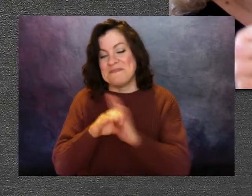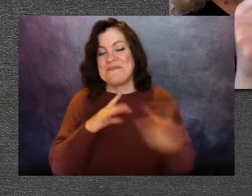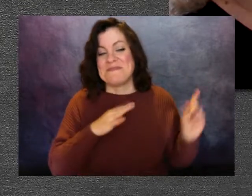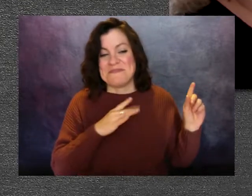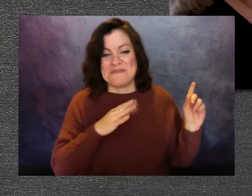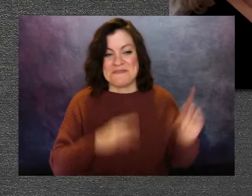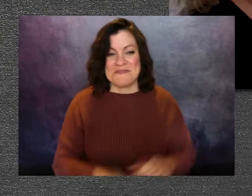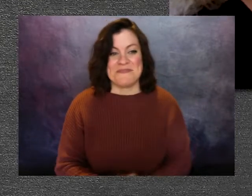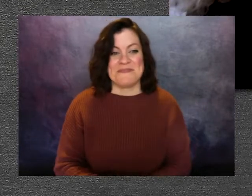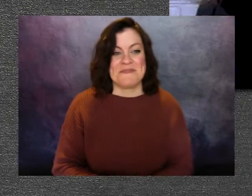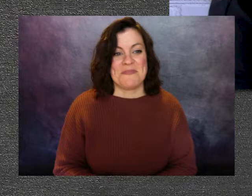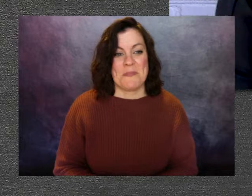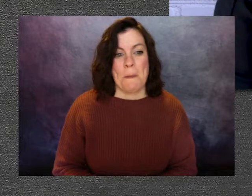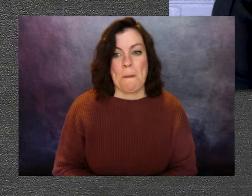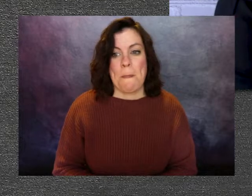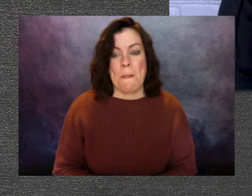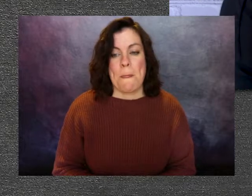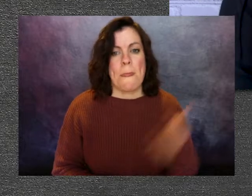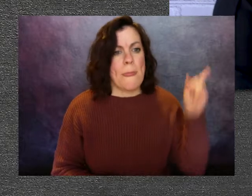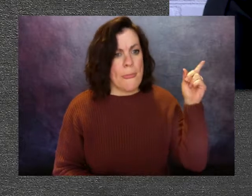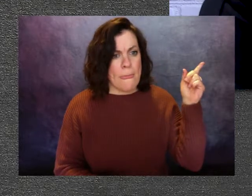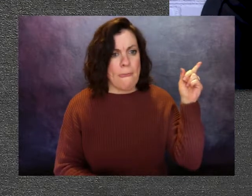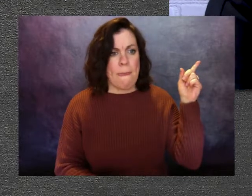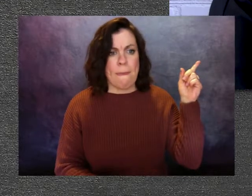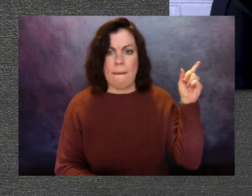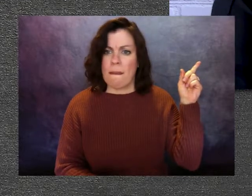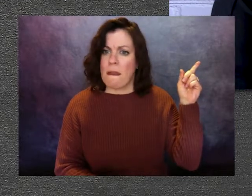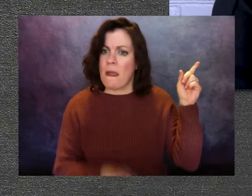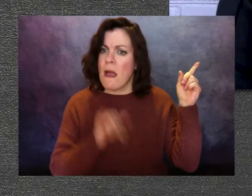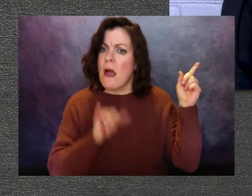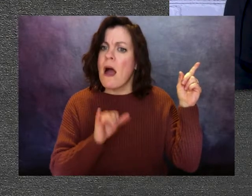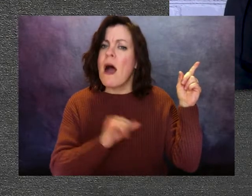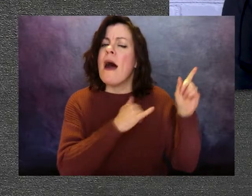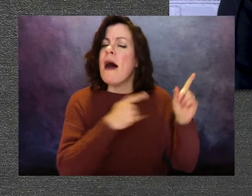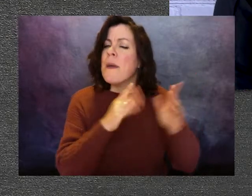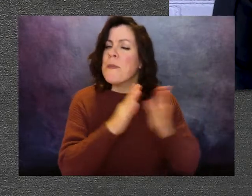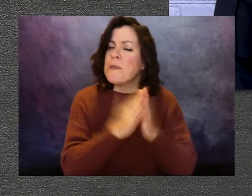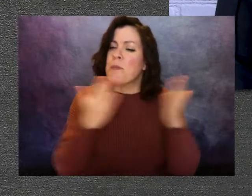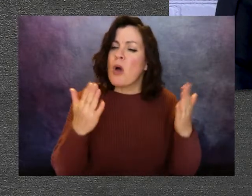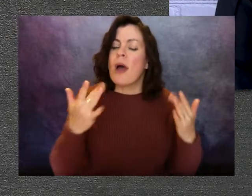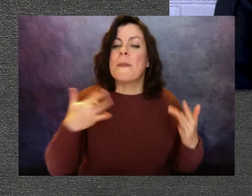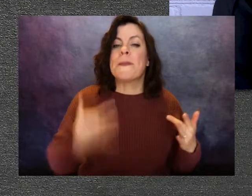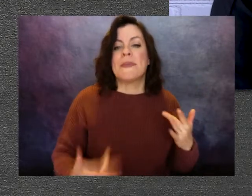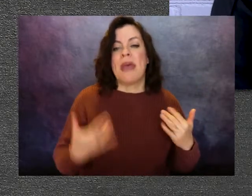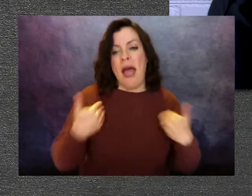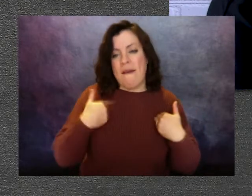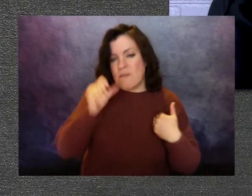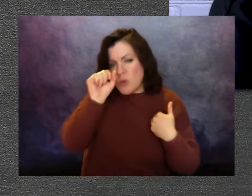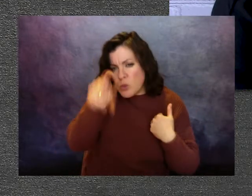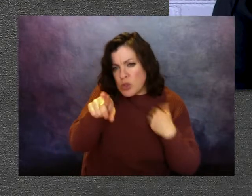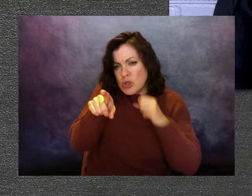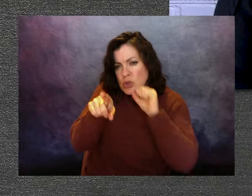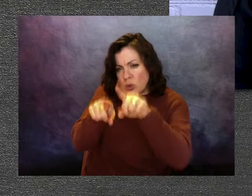Let's see. Hmm, this book is asking some questions. Do you have any questions,